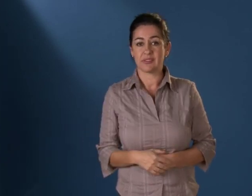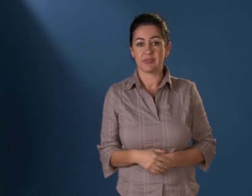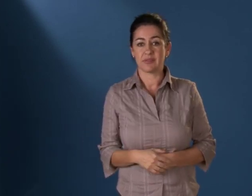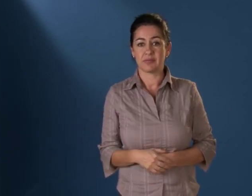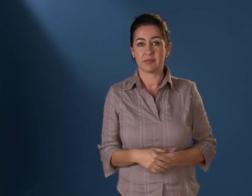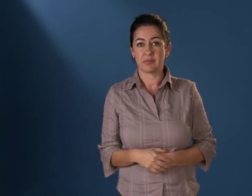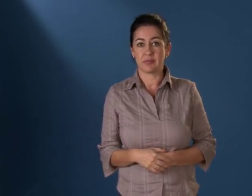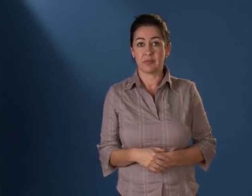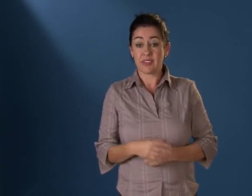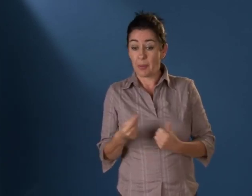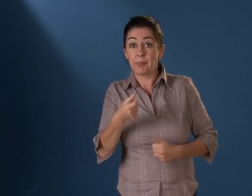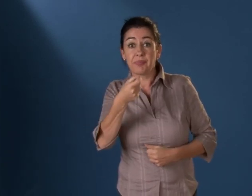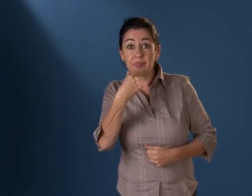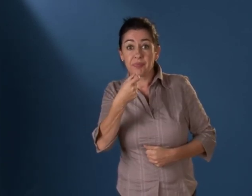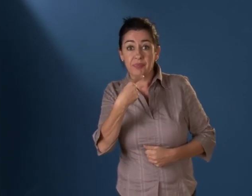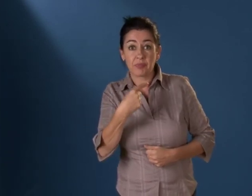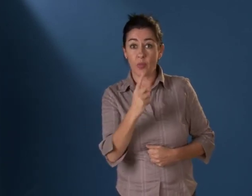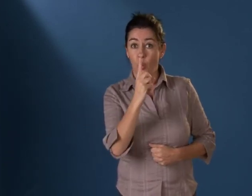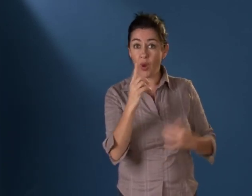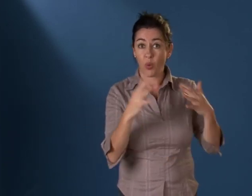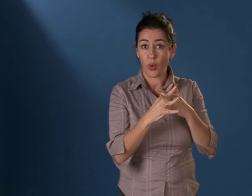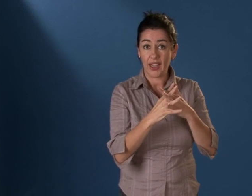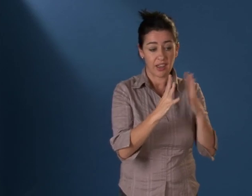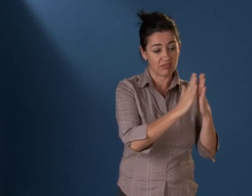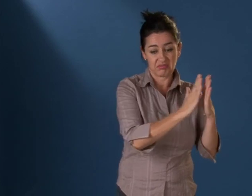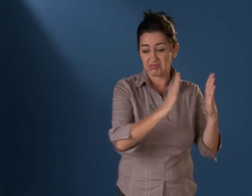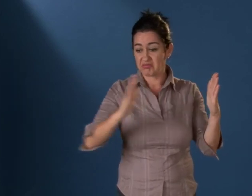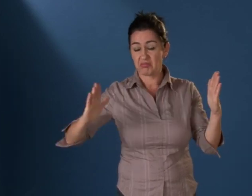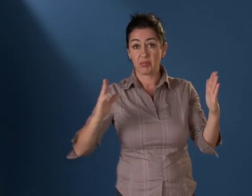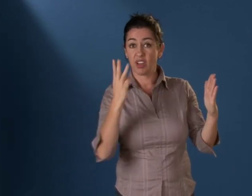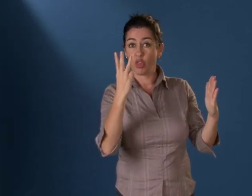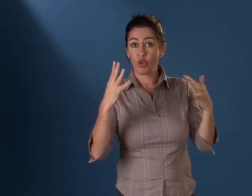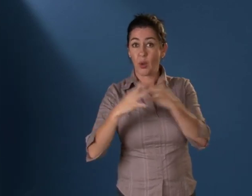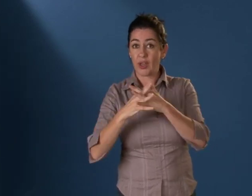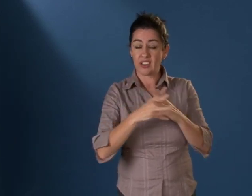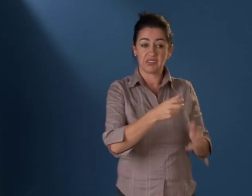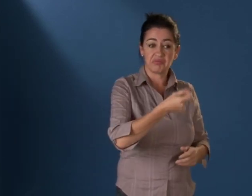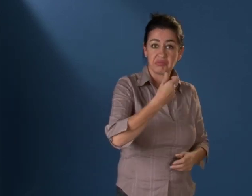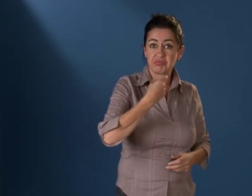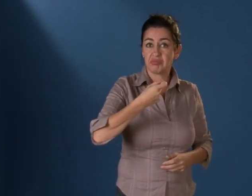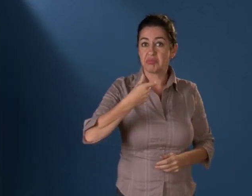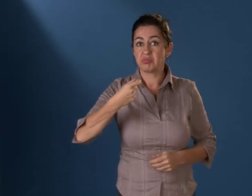any side effects. Anti-depressant medication can take seven to 21 days to work effectively